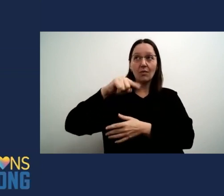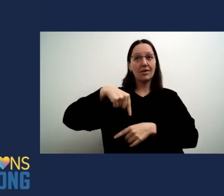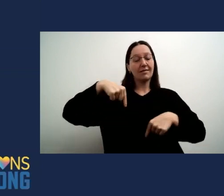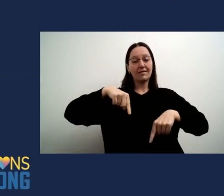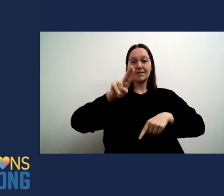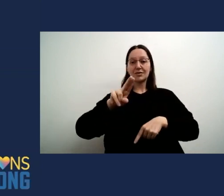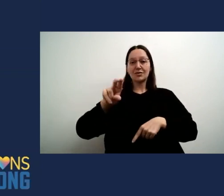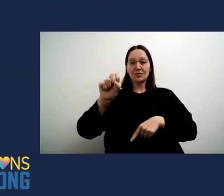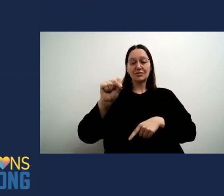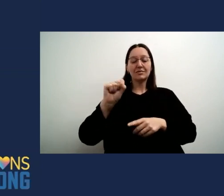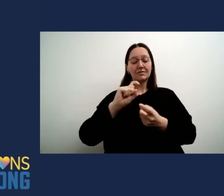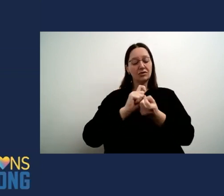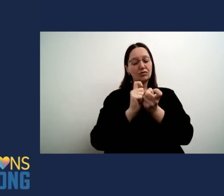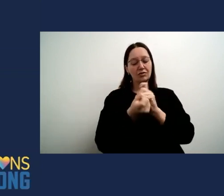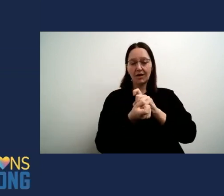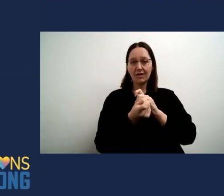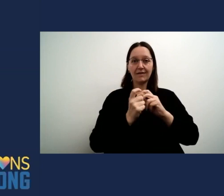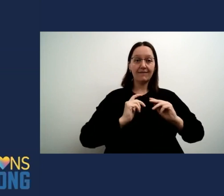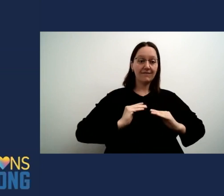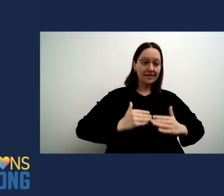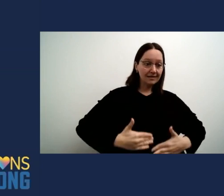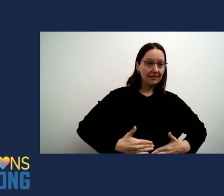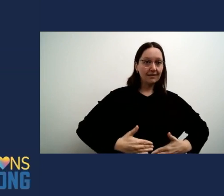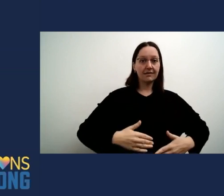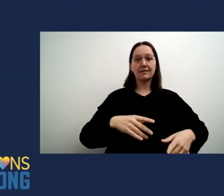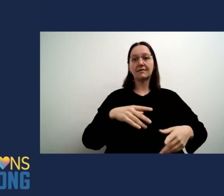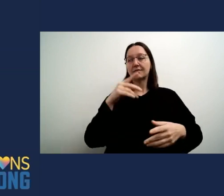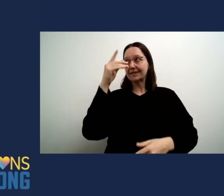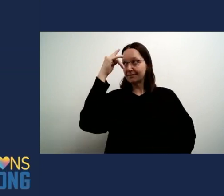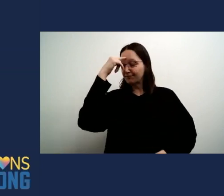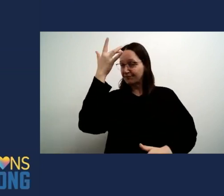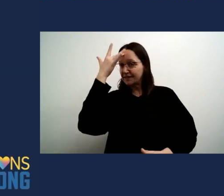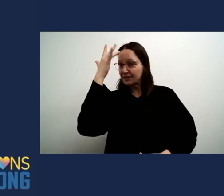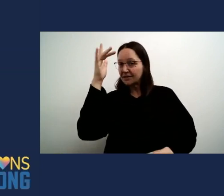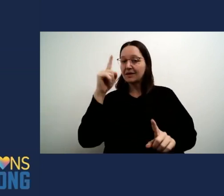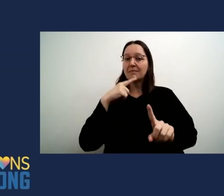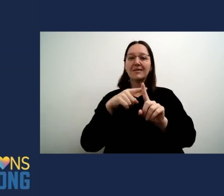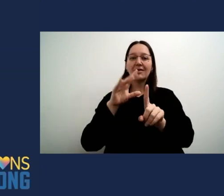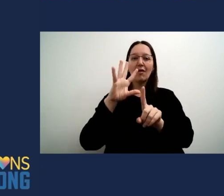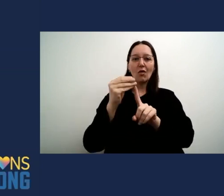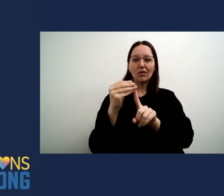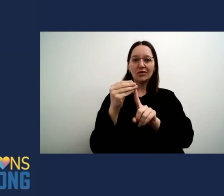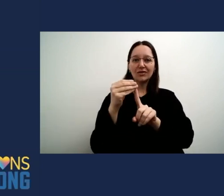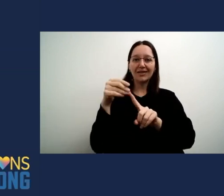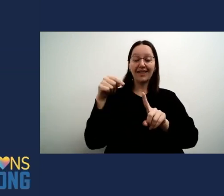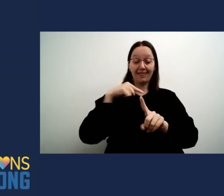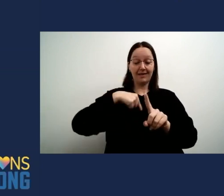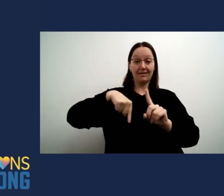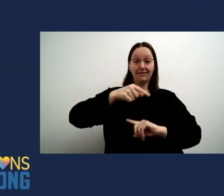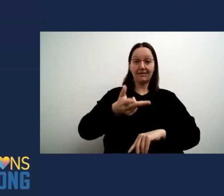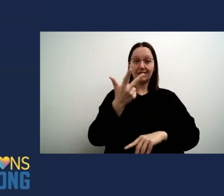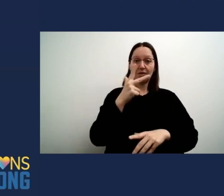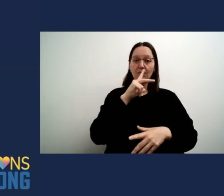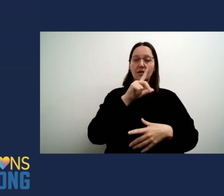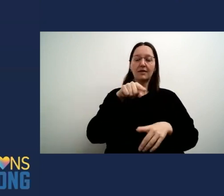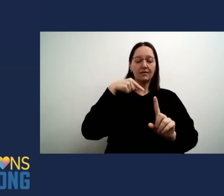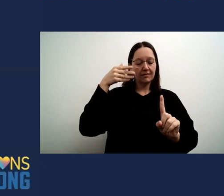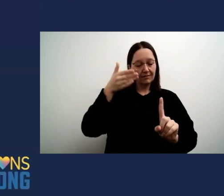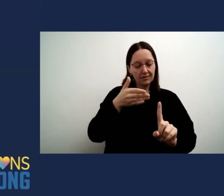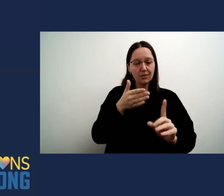Spanish. Choose "interpretation" in the controls and select espanniol. Simultaneous interpretation is being provided